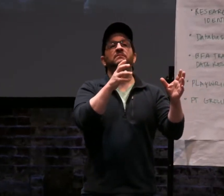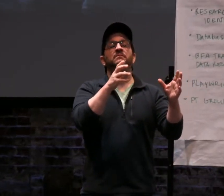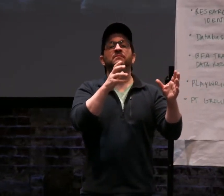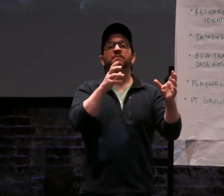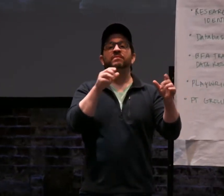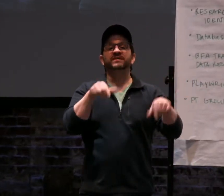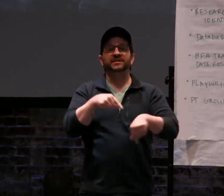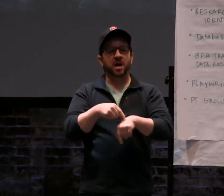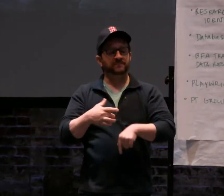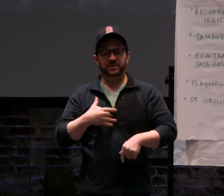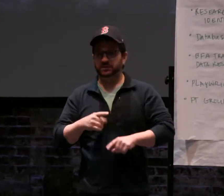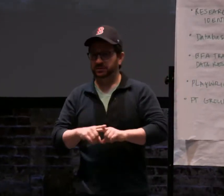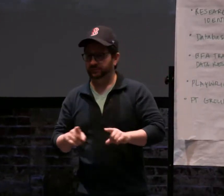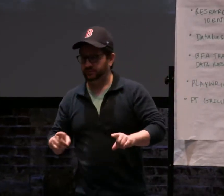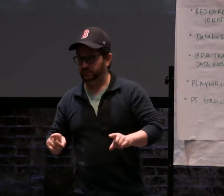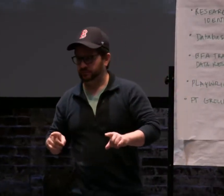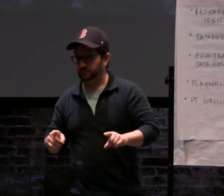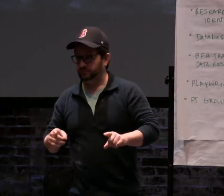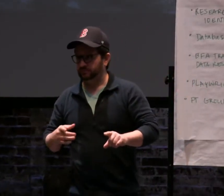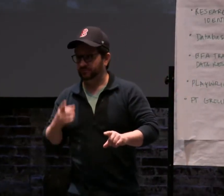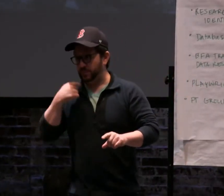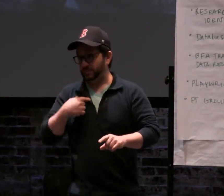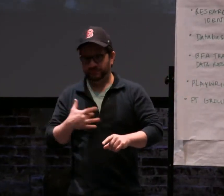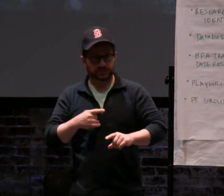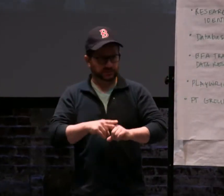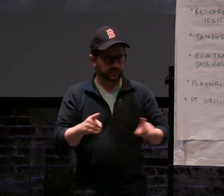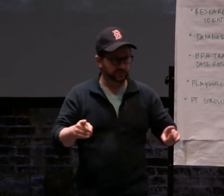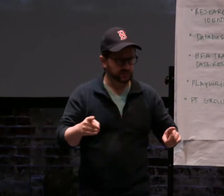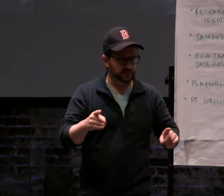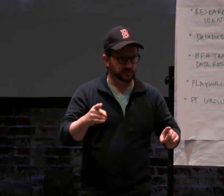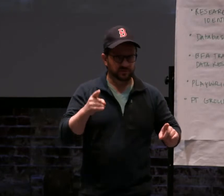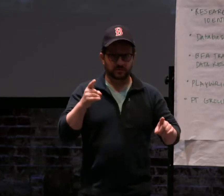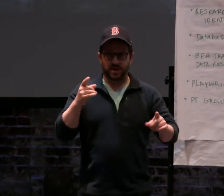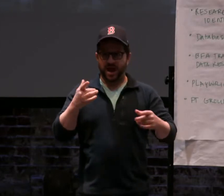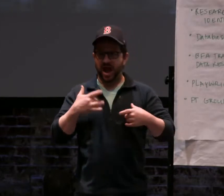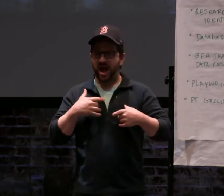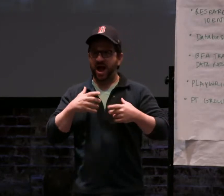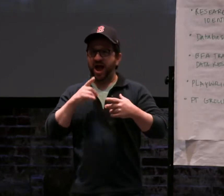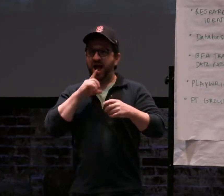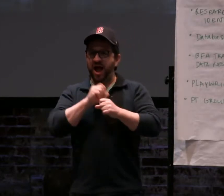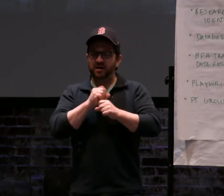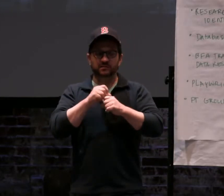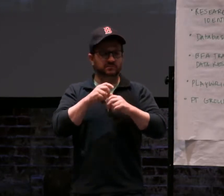There have been several previous convenings. This time feels different than any of the others I have attended.